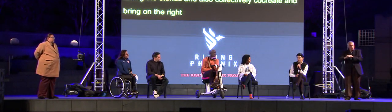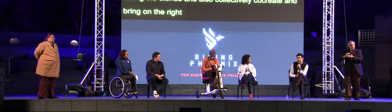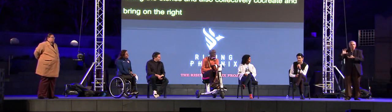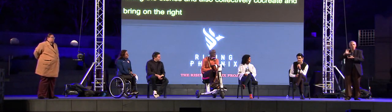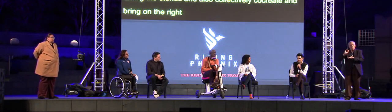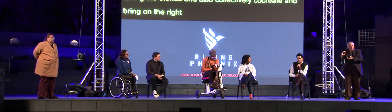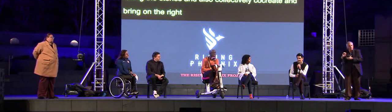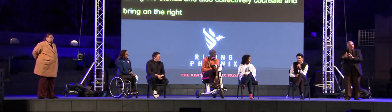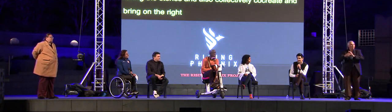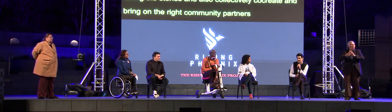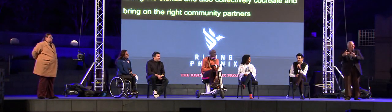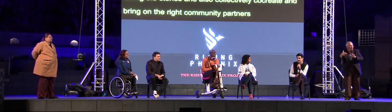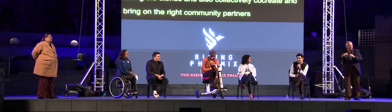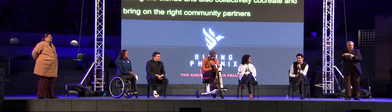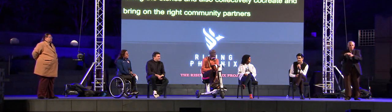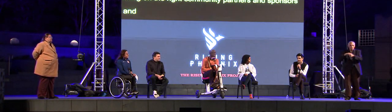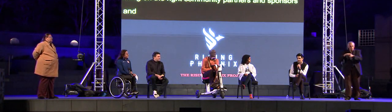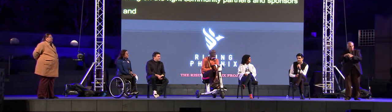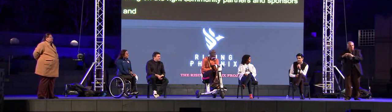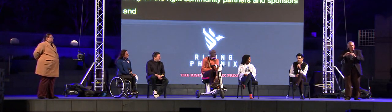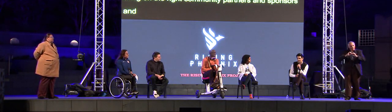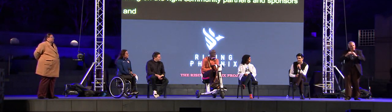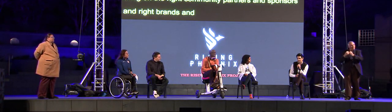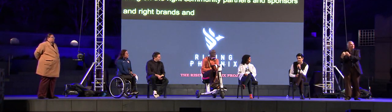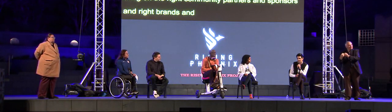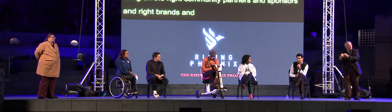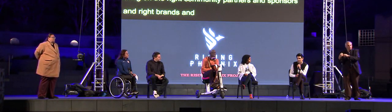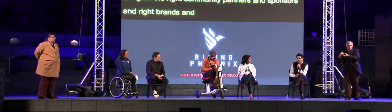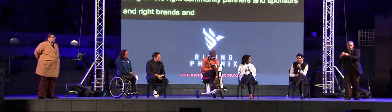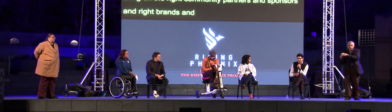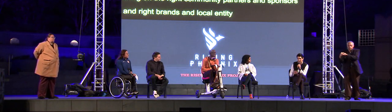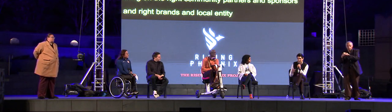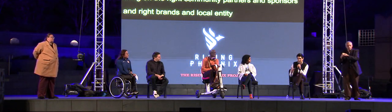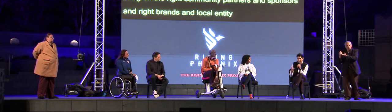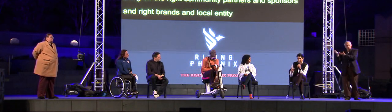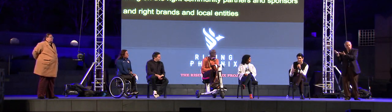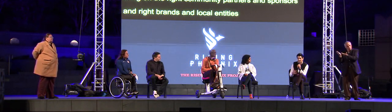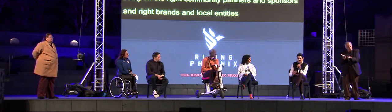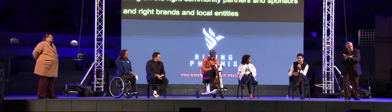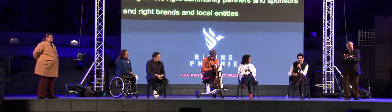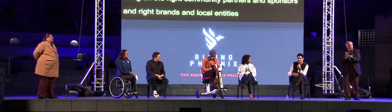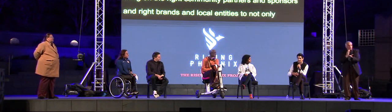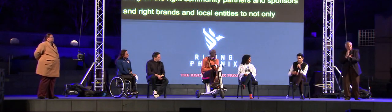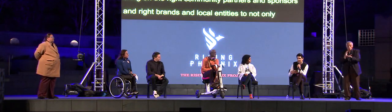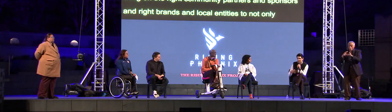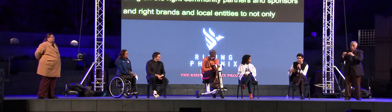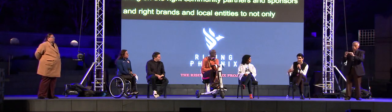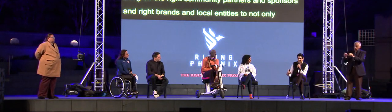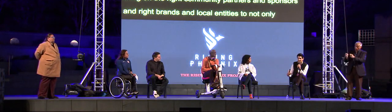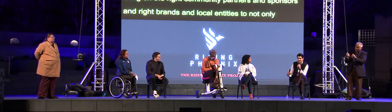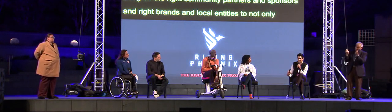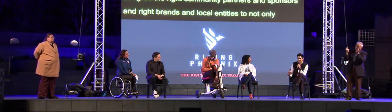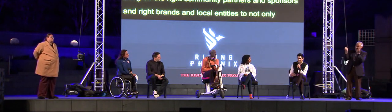the right local entities to not only celebrate the story but actually act on it.